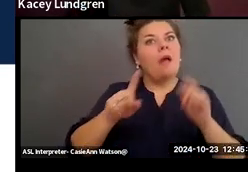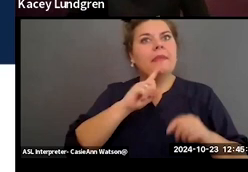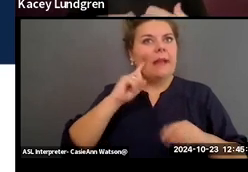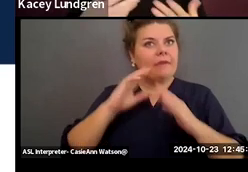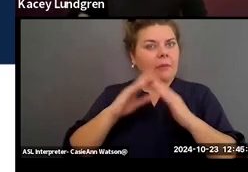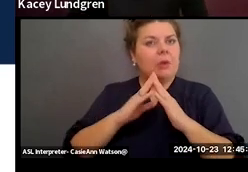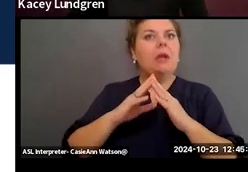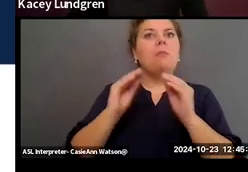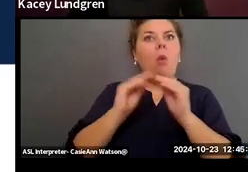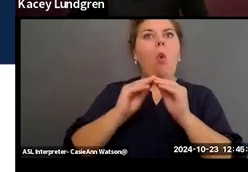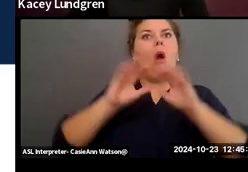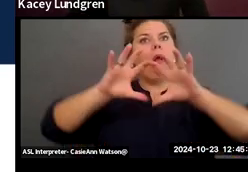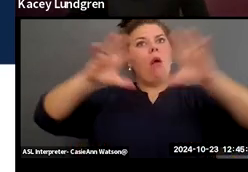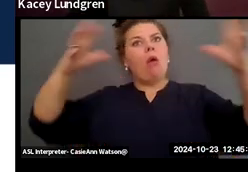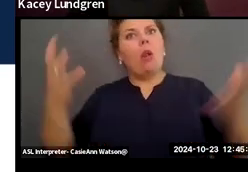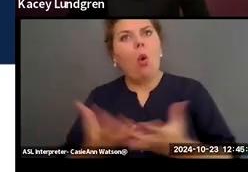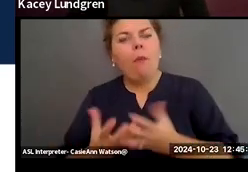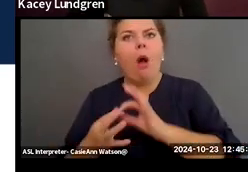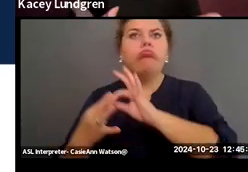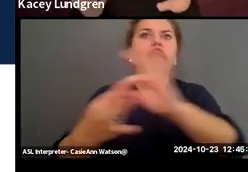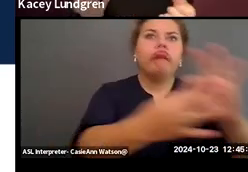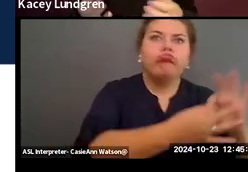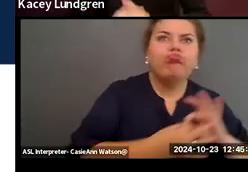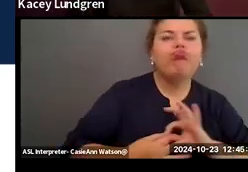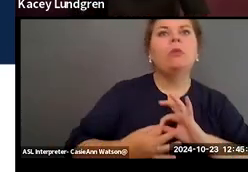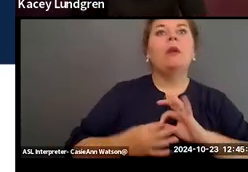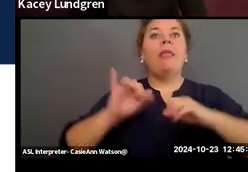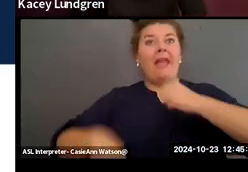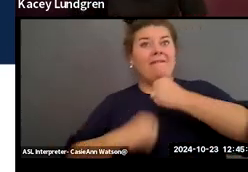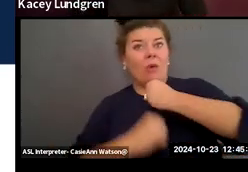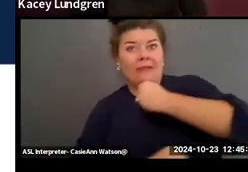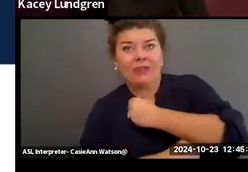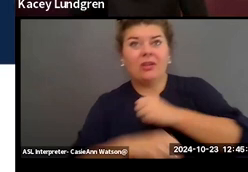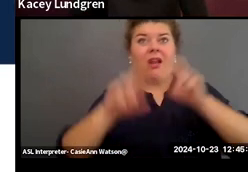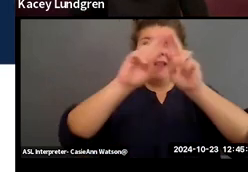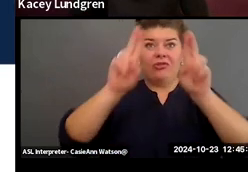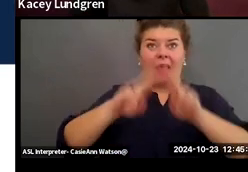has become more global and more connected, the foundations of International Sign took root